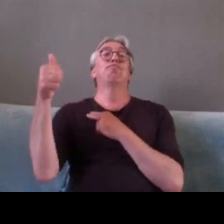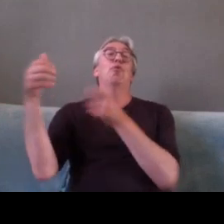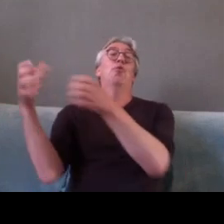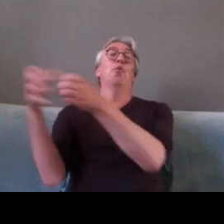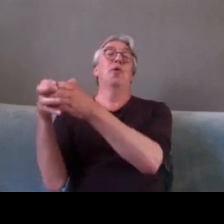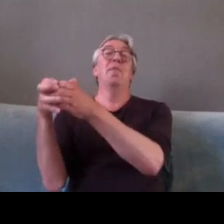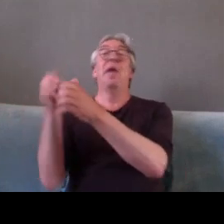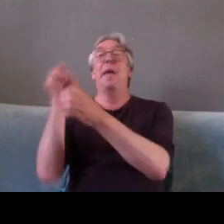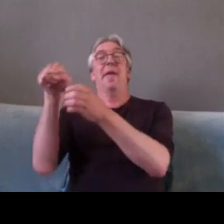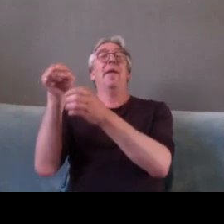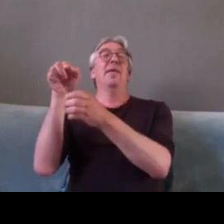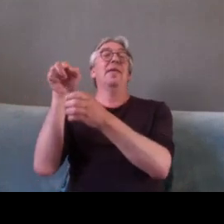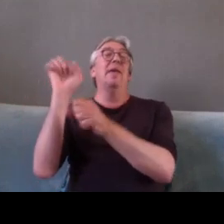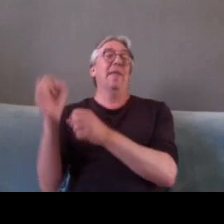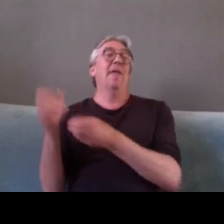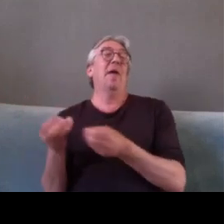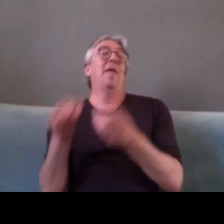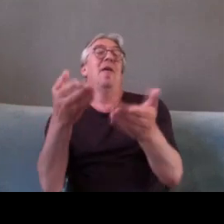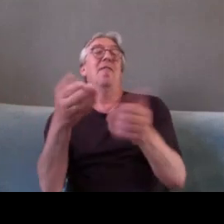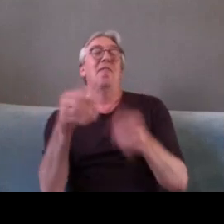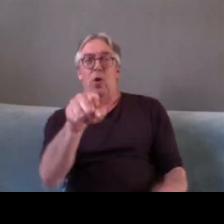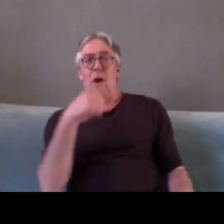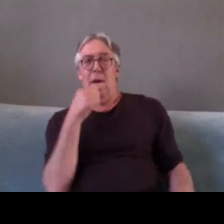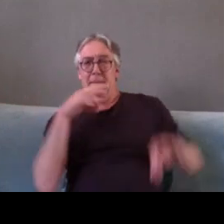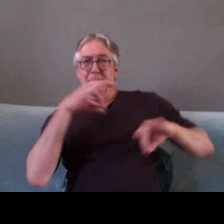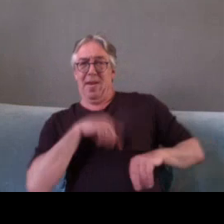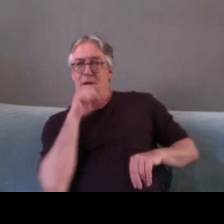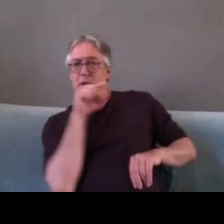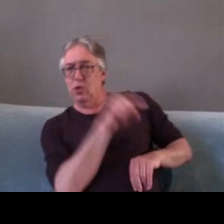the relevant ministry in charge of the transposition.